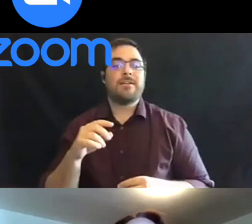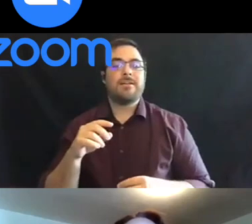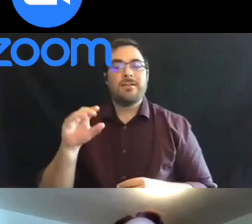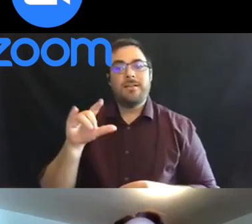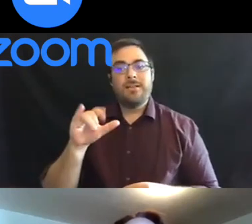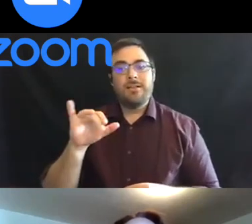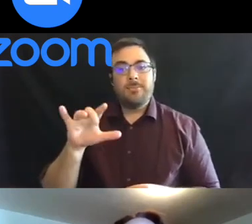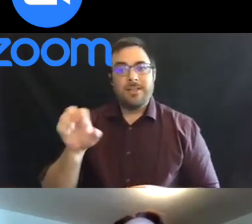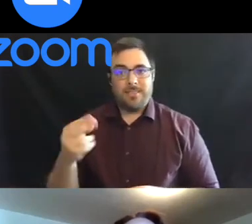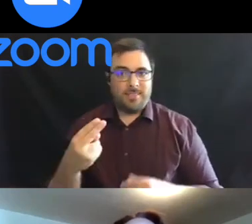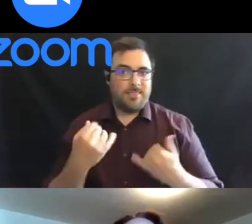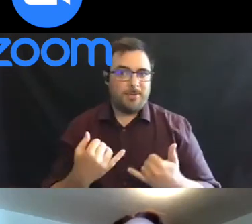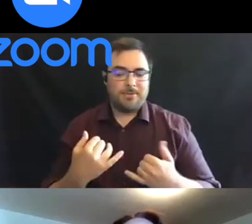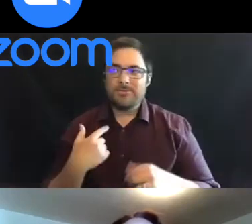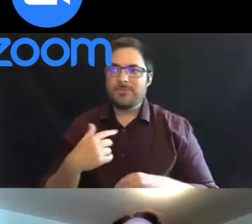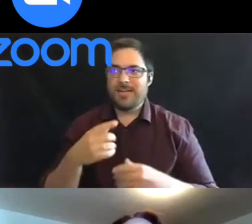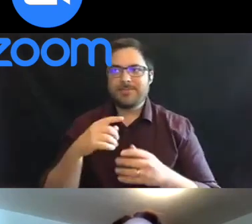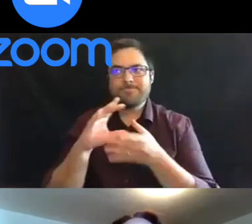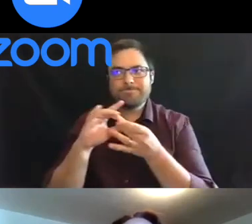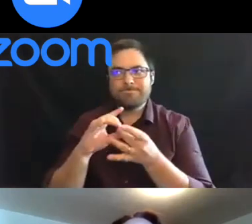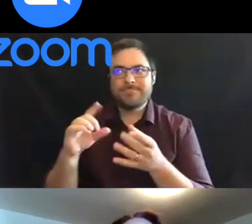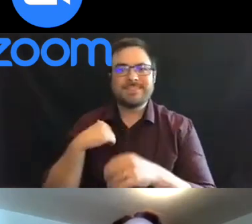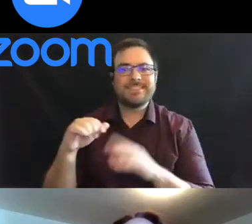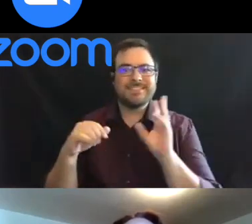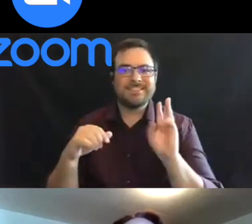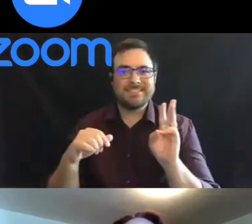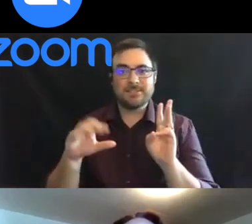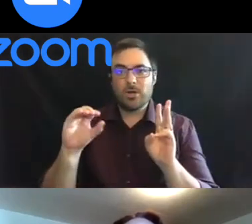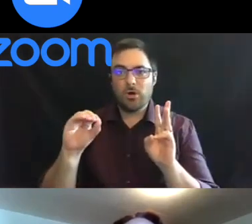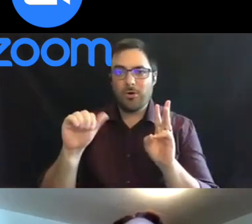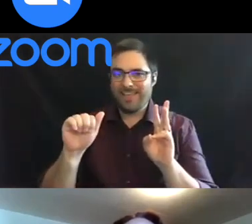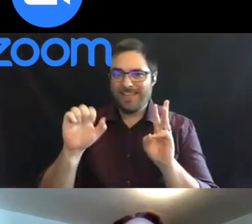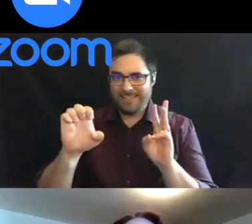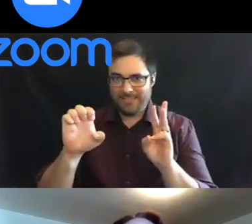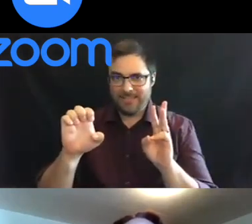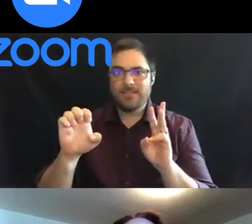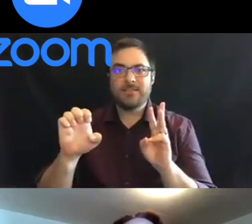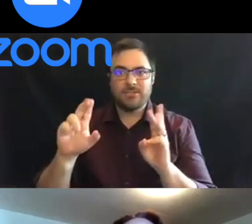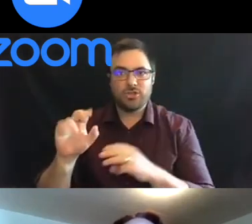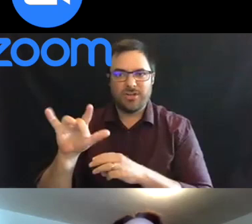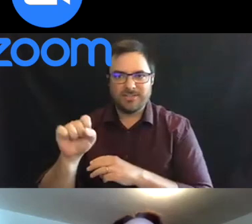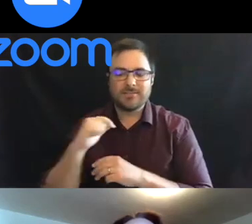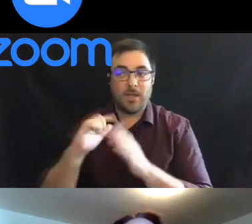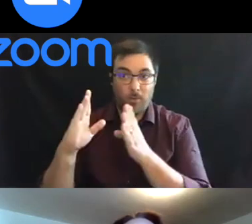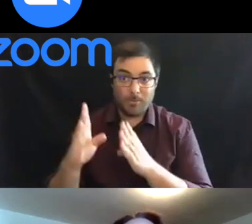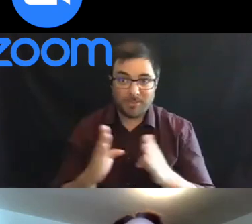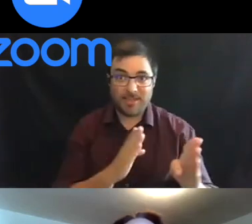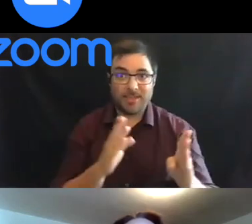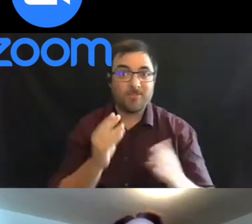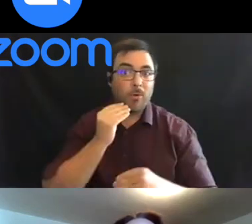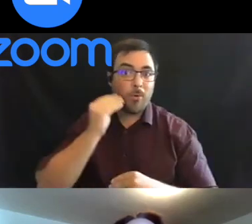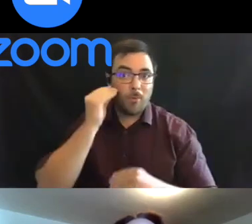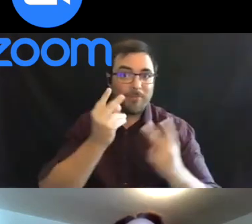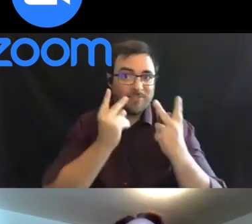the six OAE units going out...our plan with home visitation is that I will be doing a series of